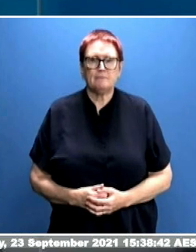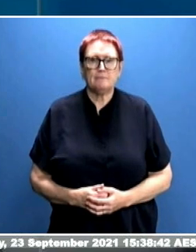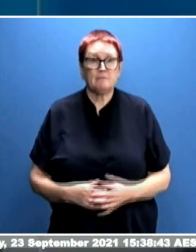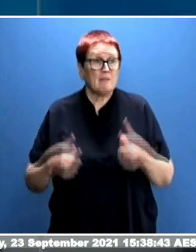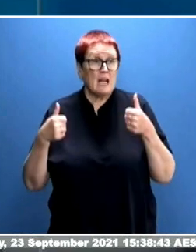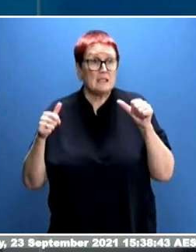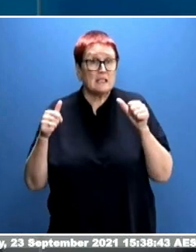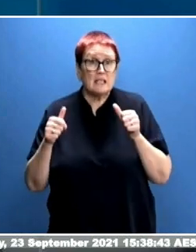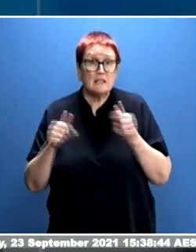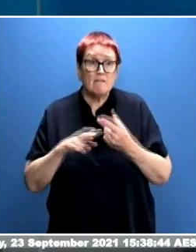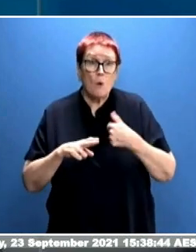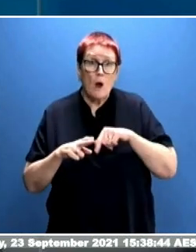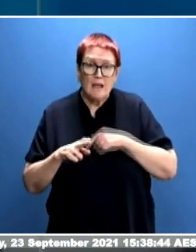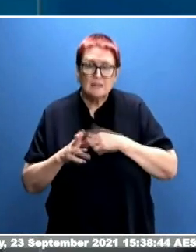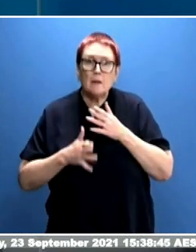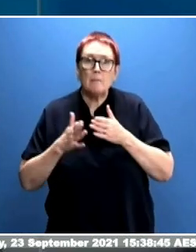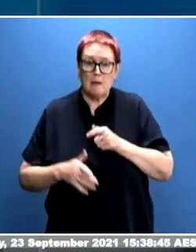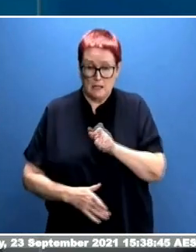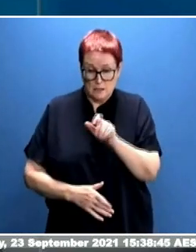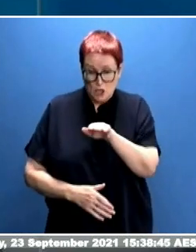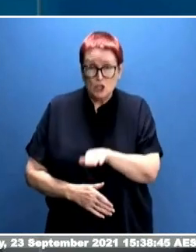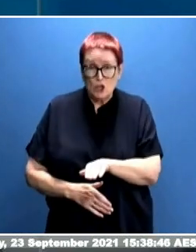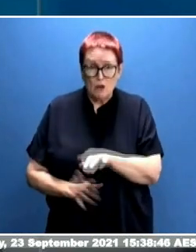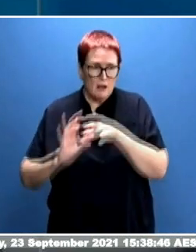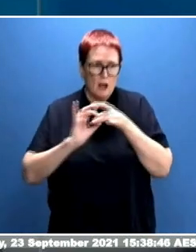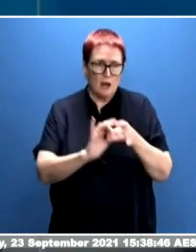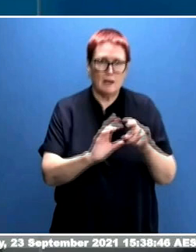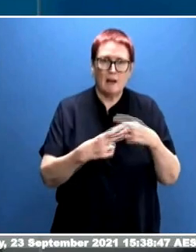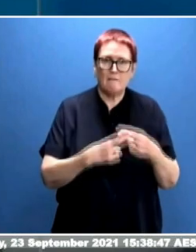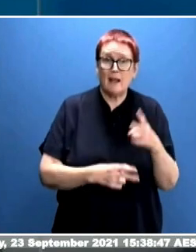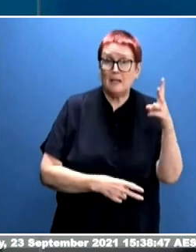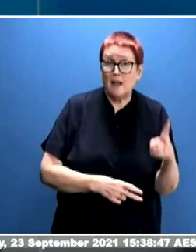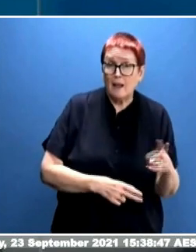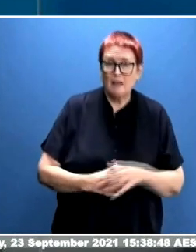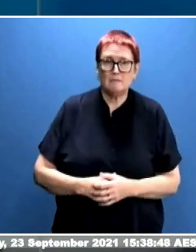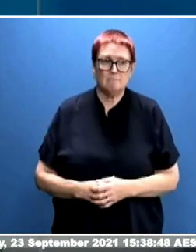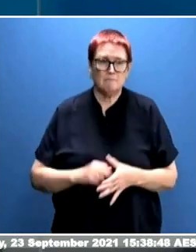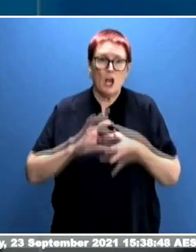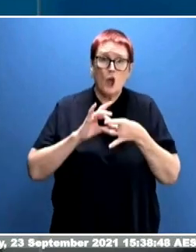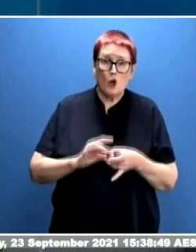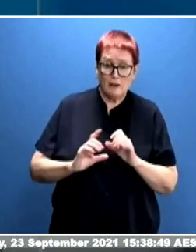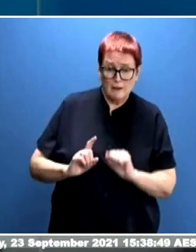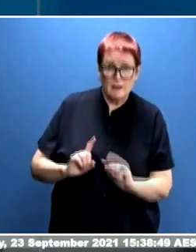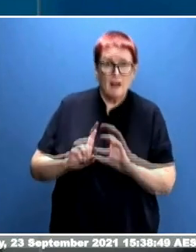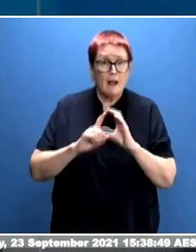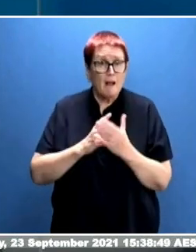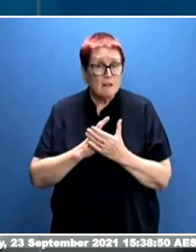is reconnection to family and culture and achieving success, and whether it's in